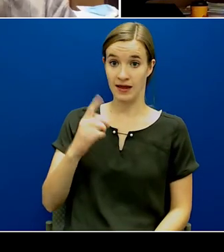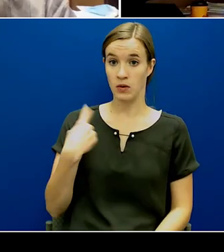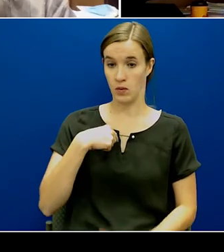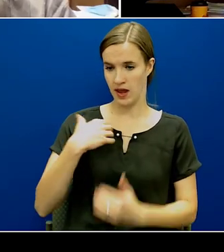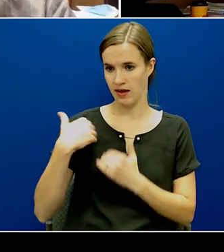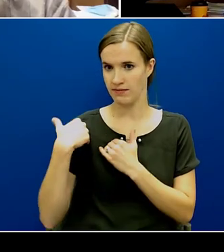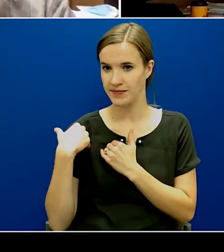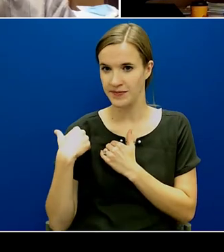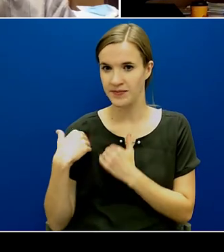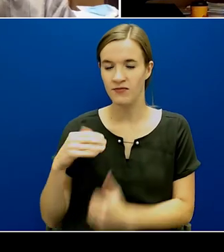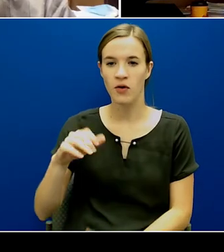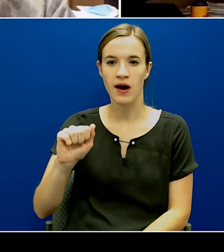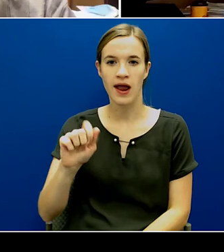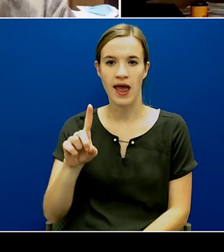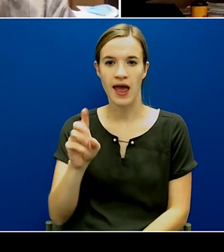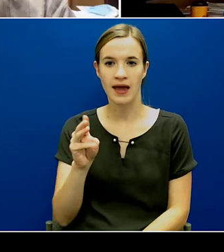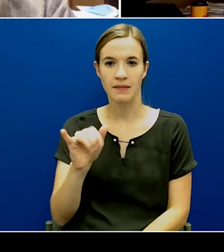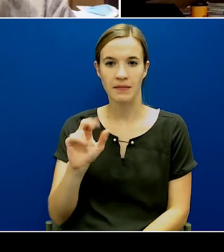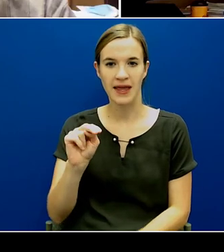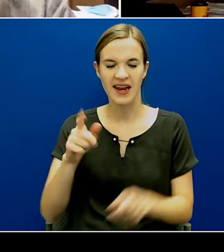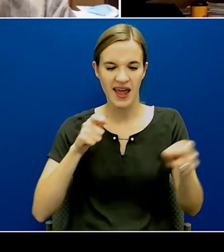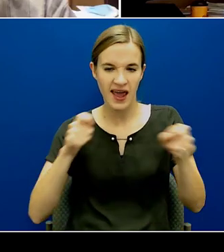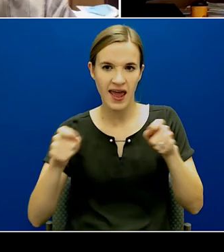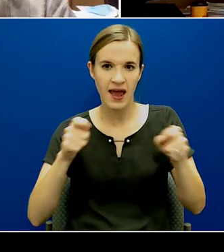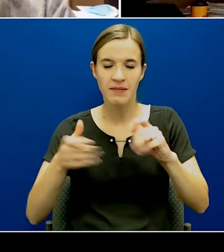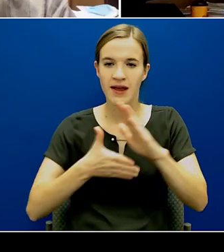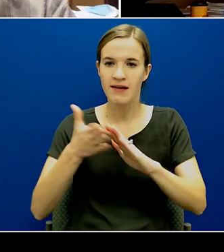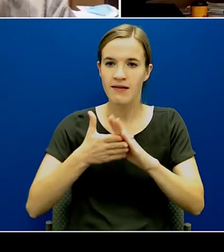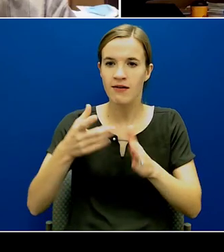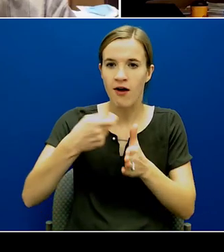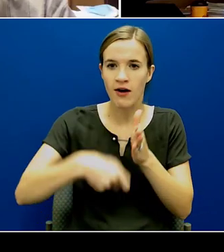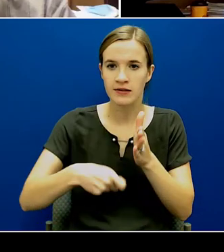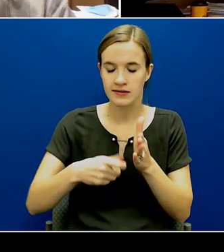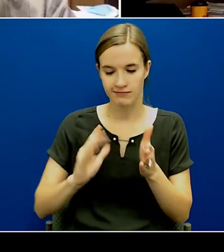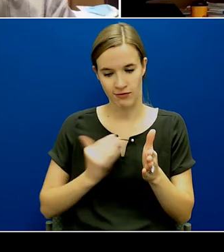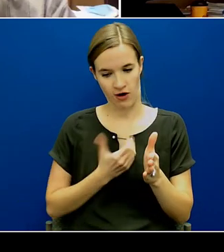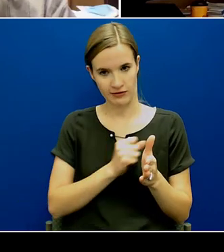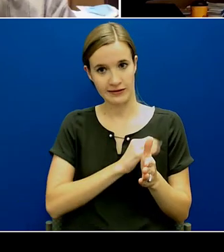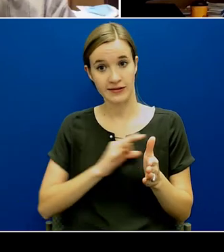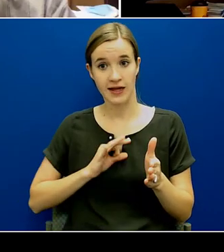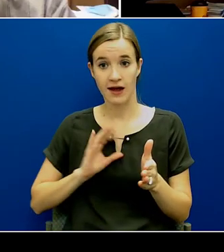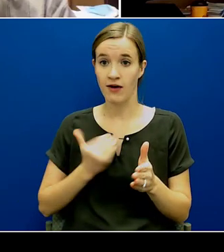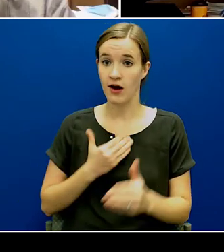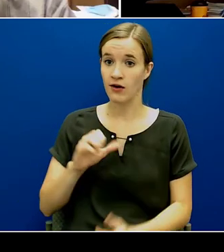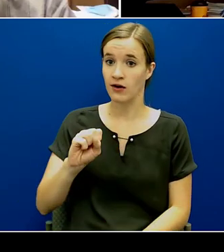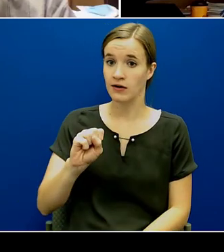for. We do not get funding for that. We just,